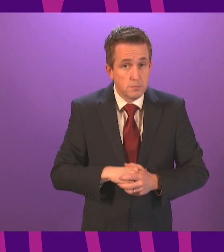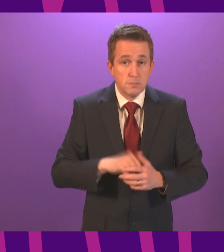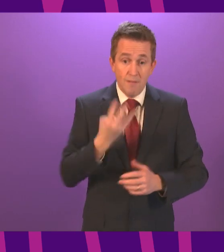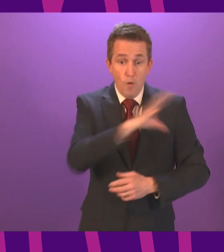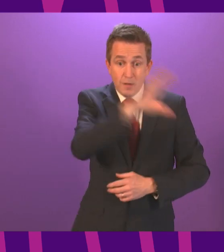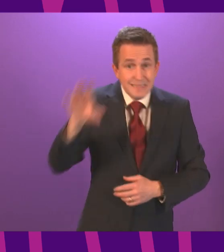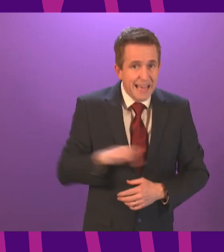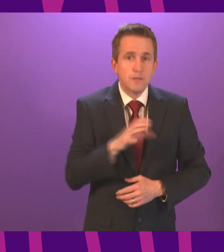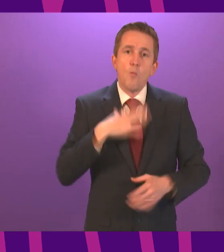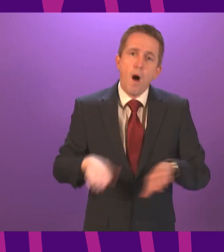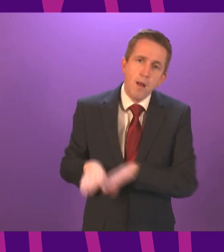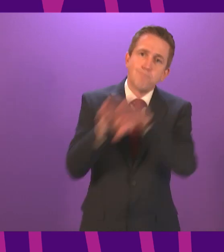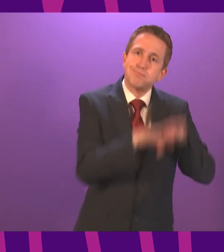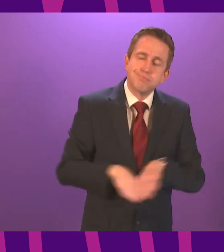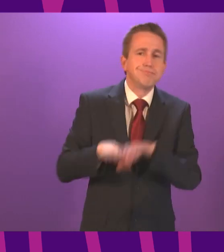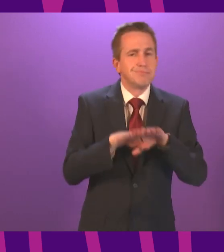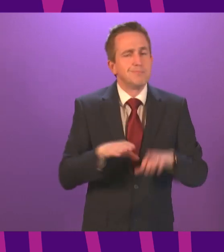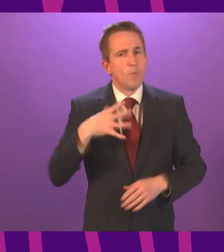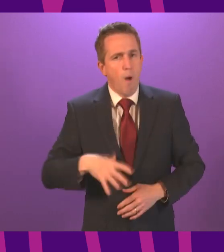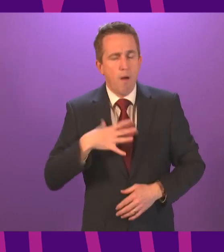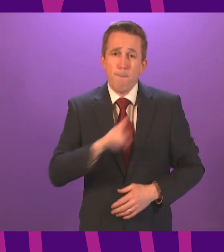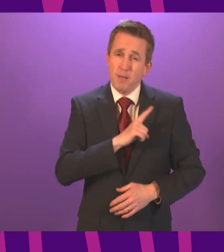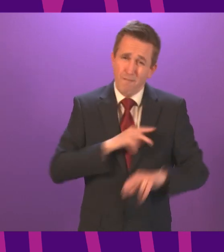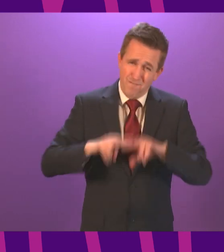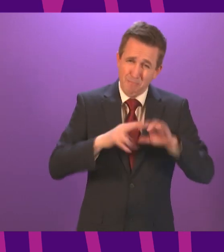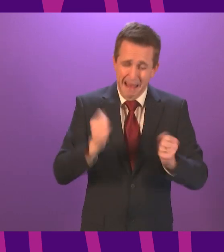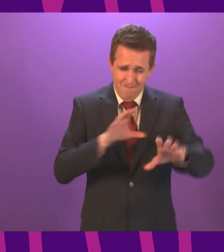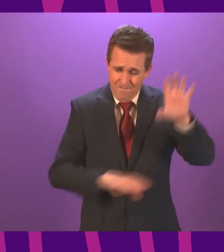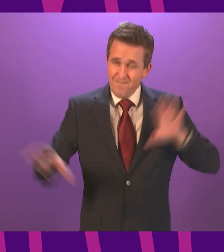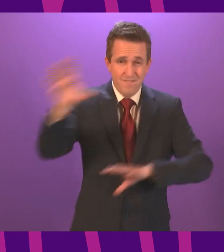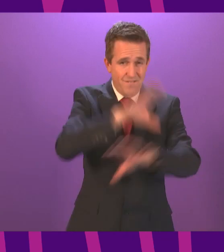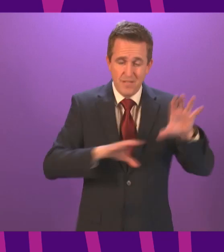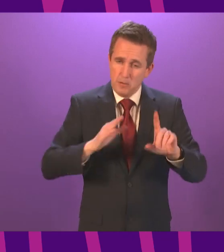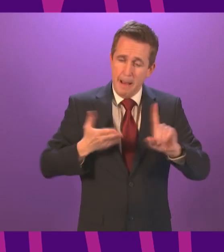patterns across the UK. I think that we are also all determined to strike, as best we